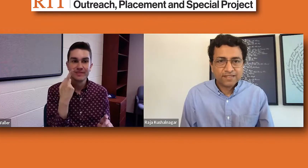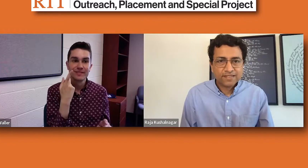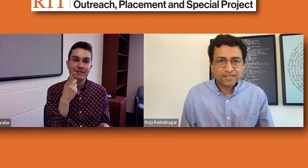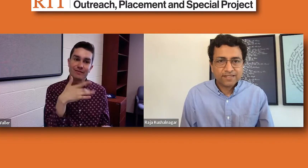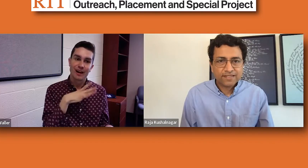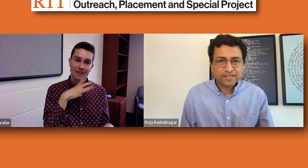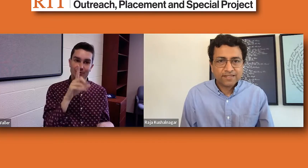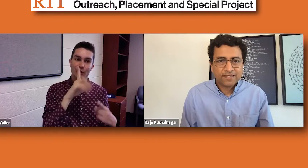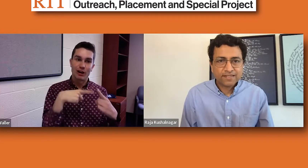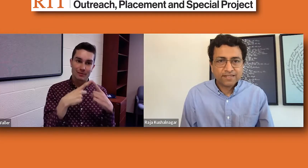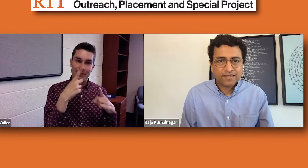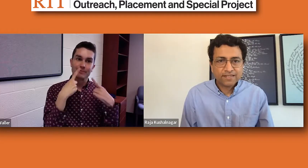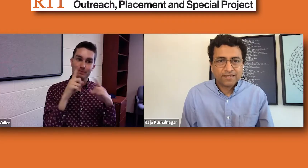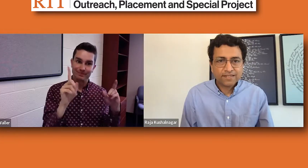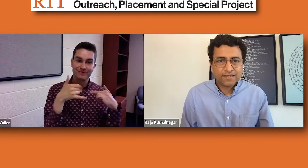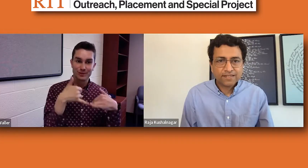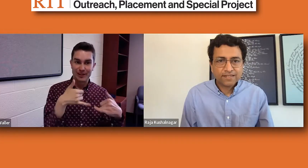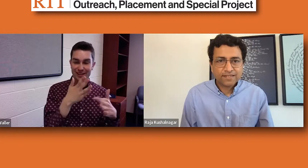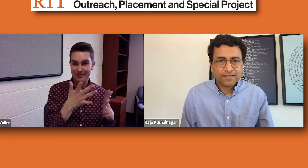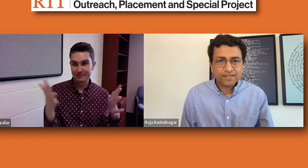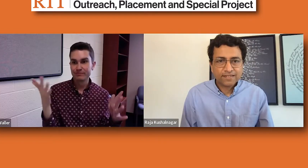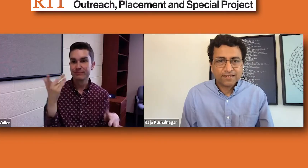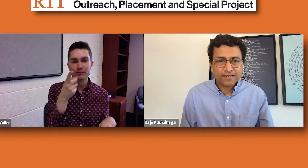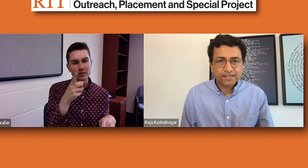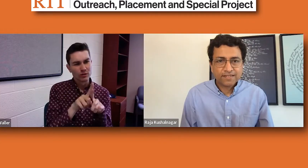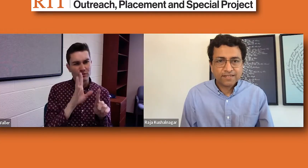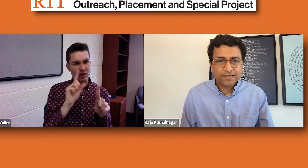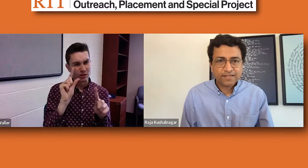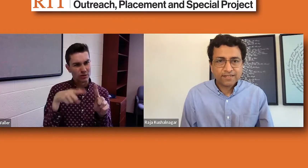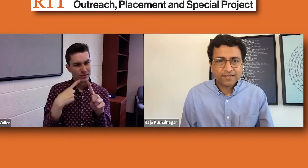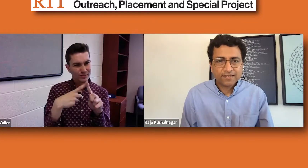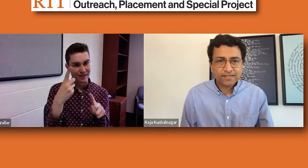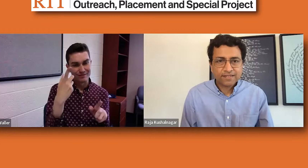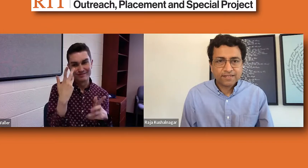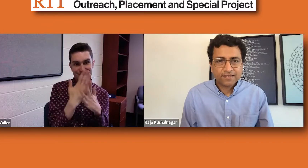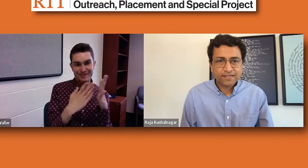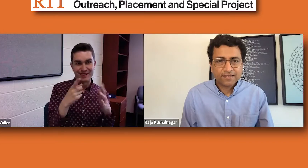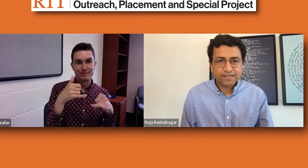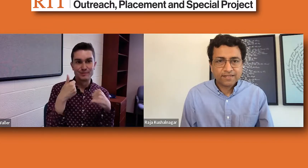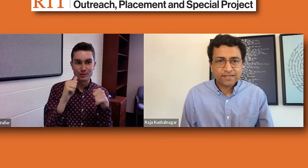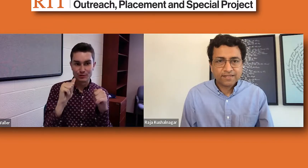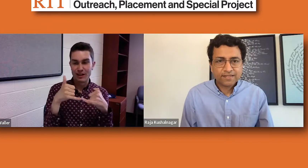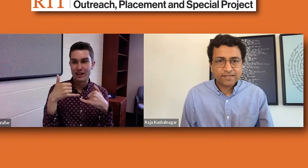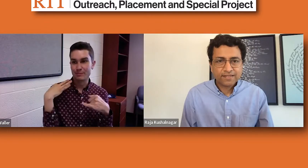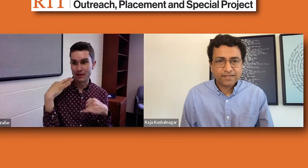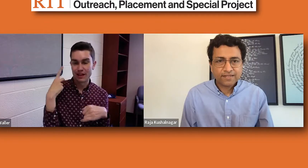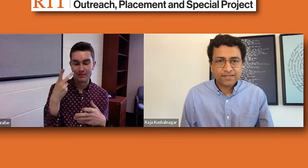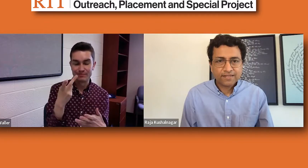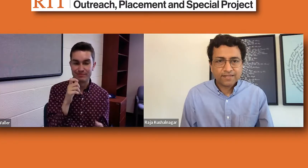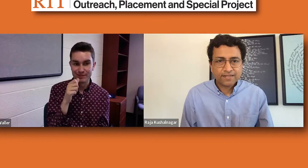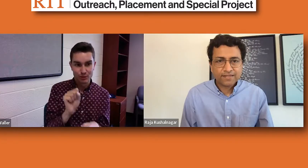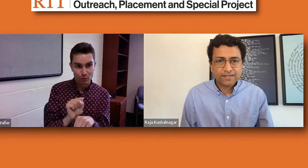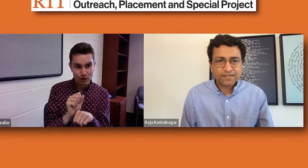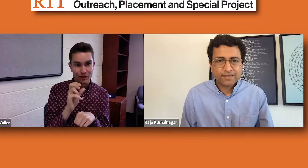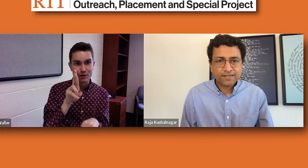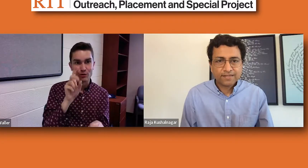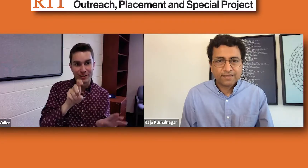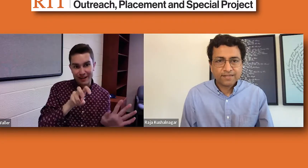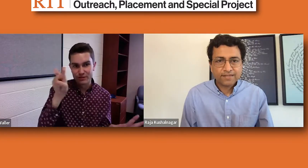Right. And you you talked about, you know, getting a grant and you talked about, you know, some of the times you applied for funding and it hasn't worked out.